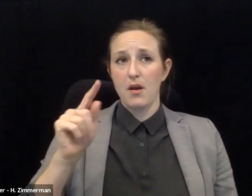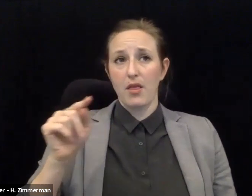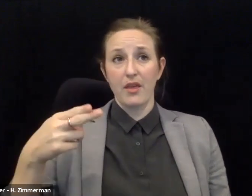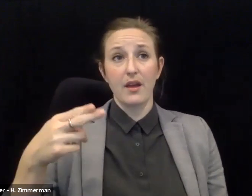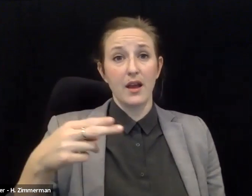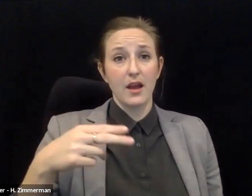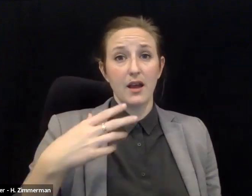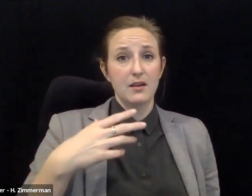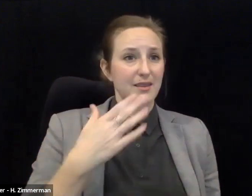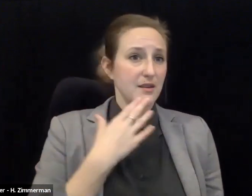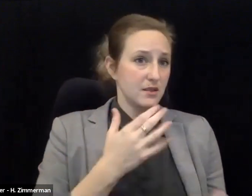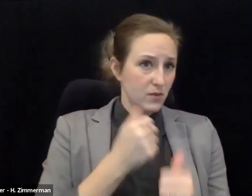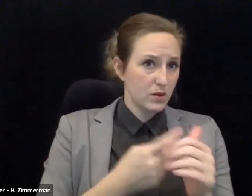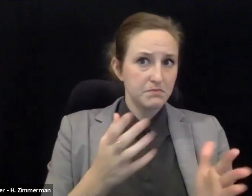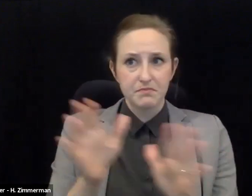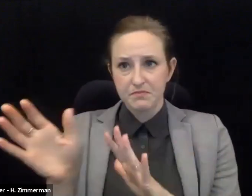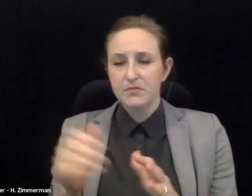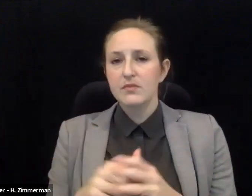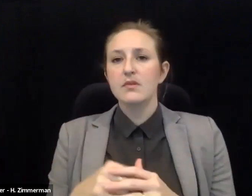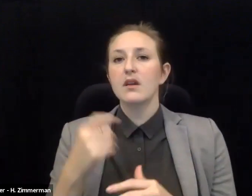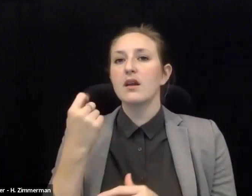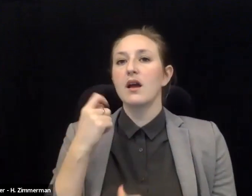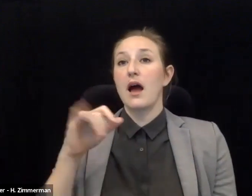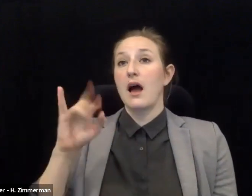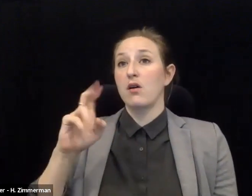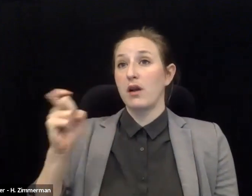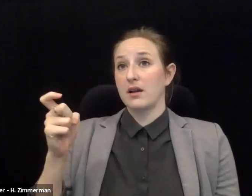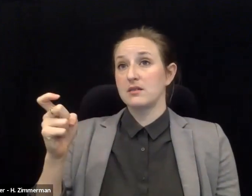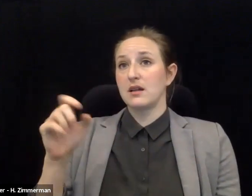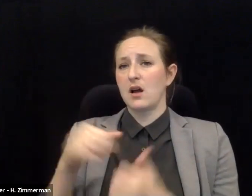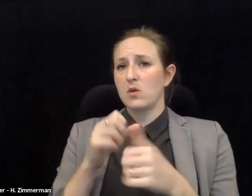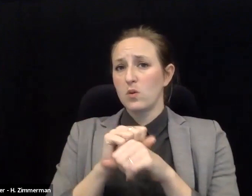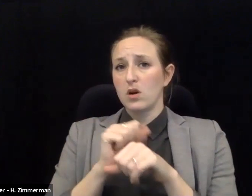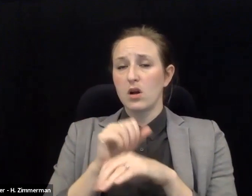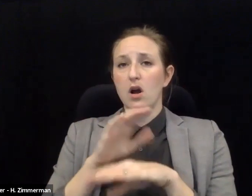but IREX. The way that this works is on the on the Washington Mandela